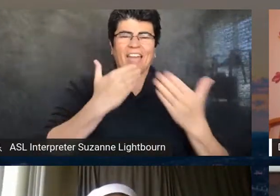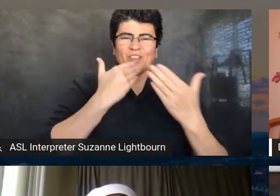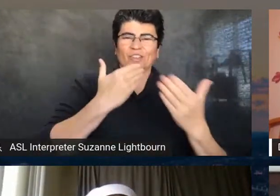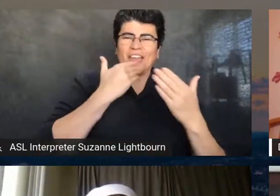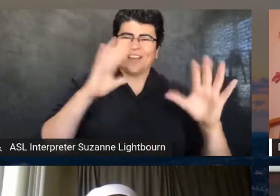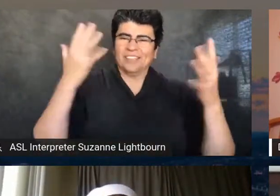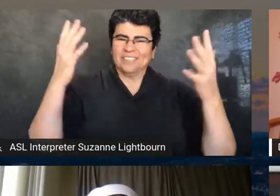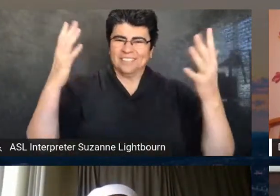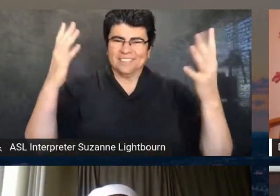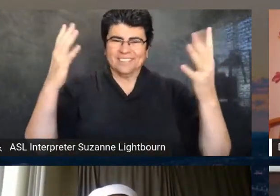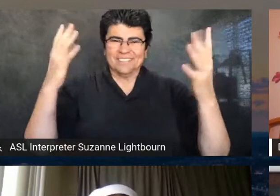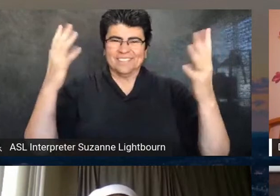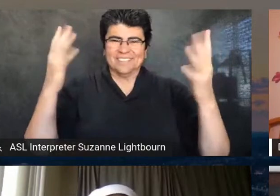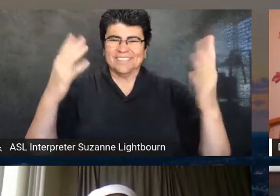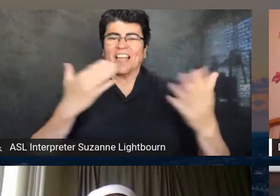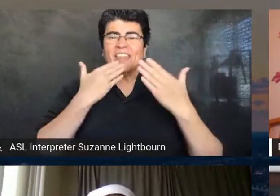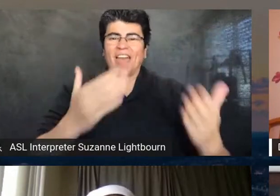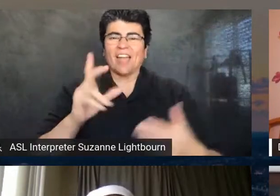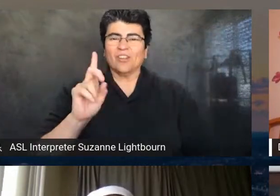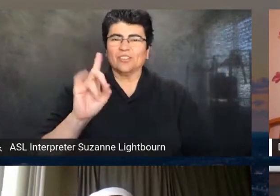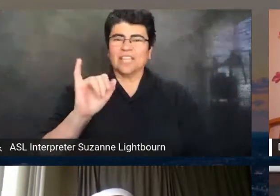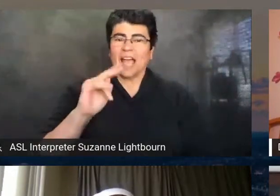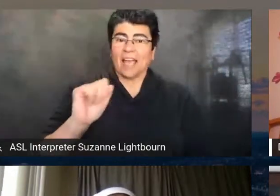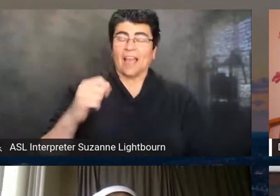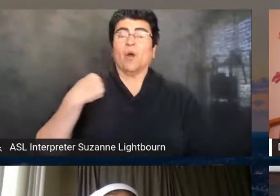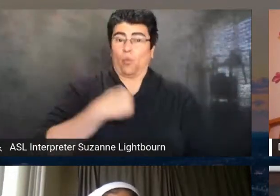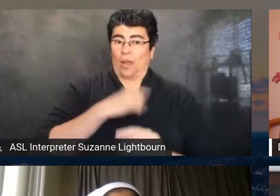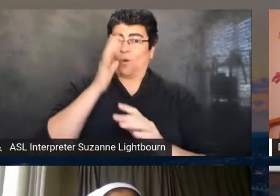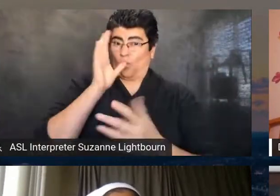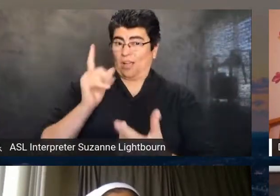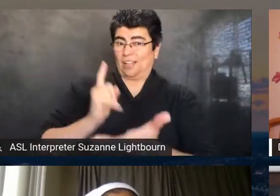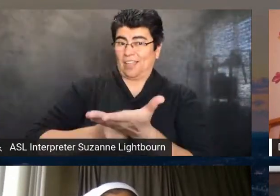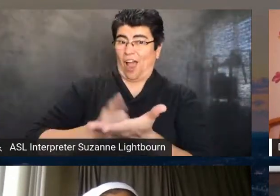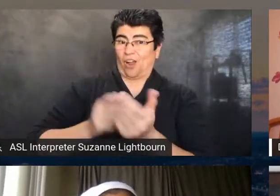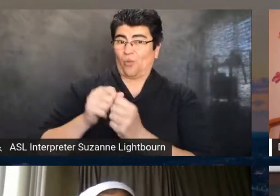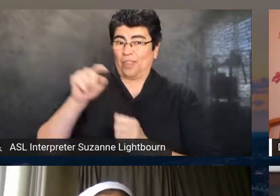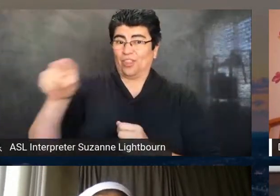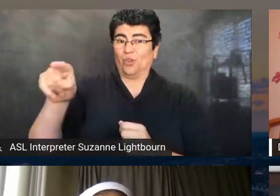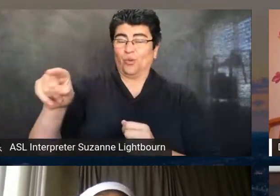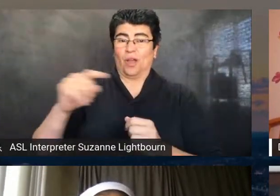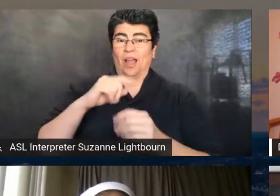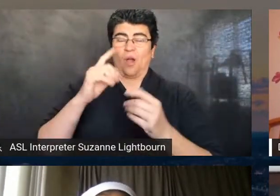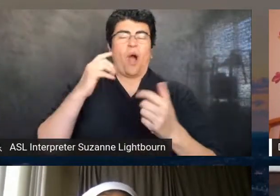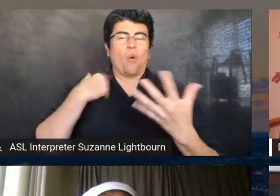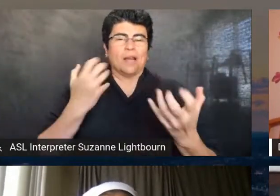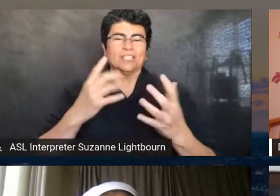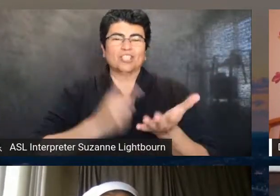Diana, we'll come back and we'll discuss and we'll talk with everyone, I wanna move through so that the audience